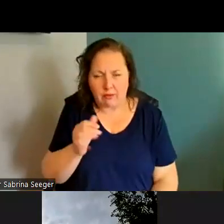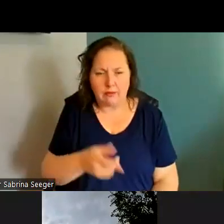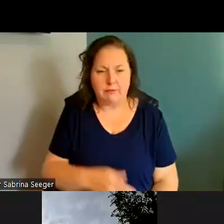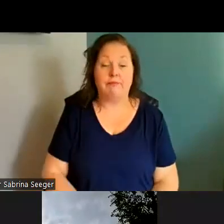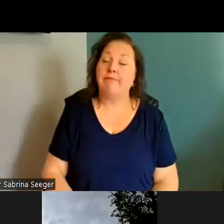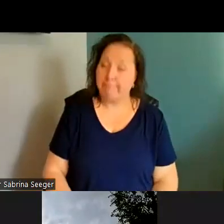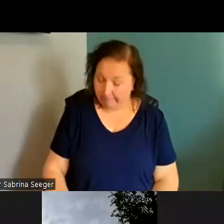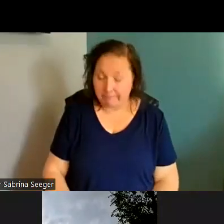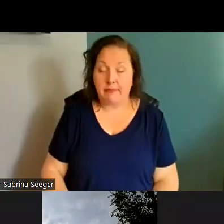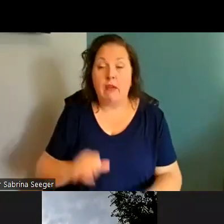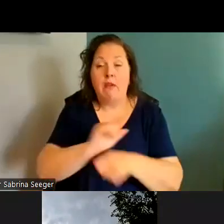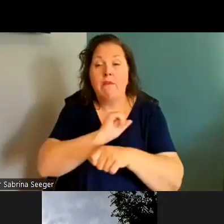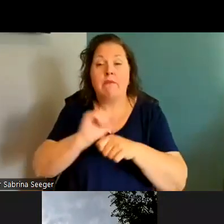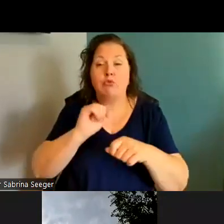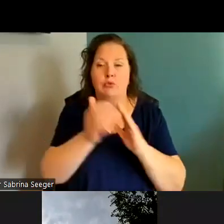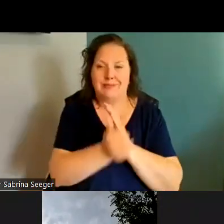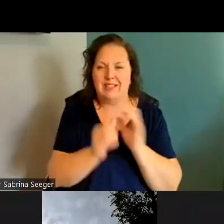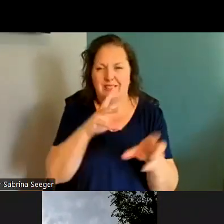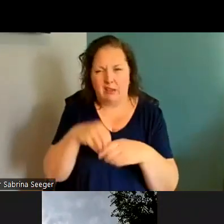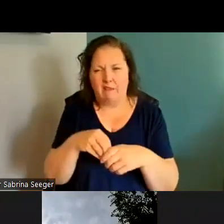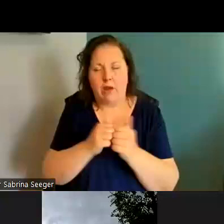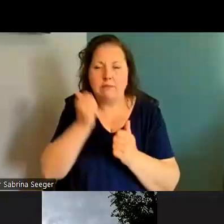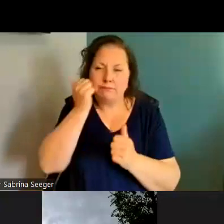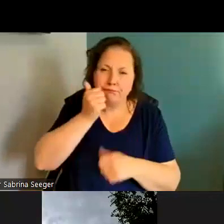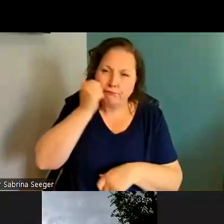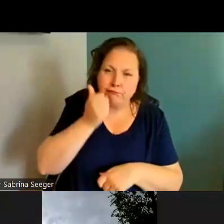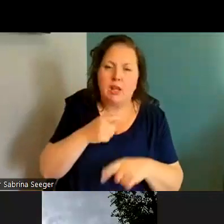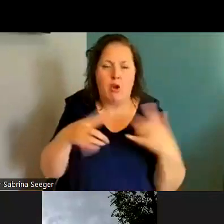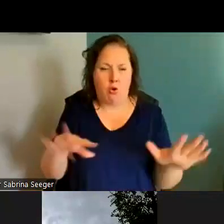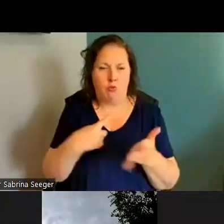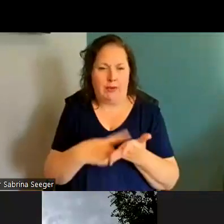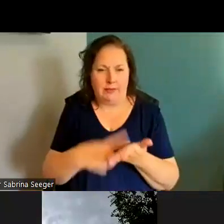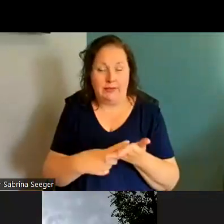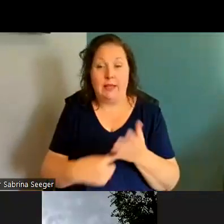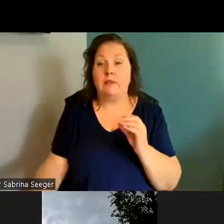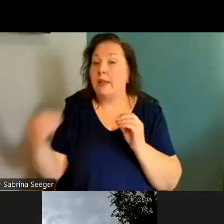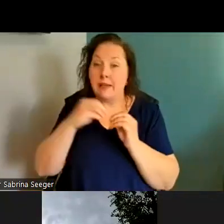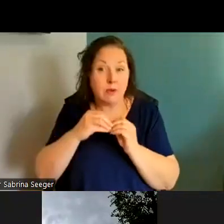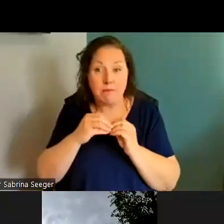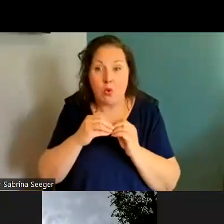so functional skills can encompass some of what we have already discussed and more. The expectation